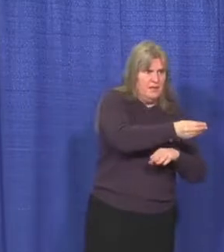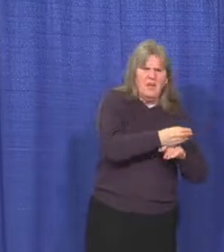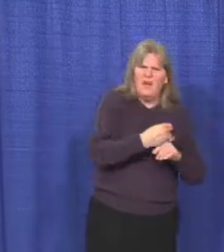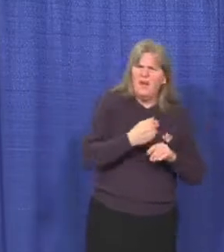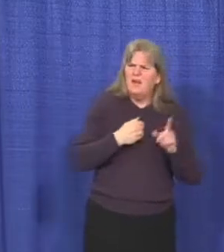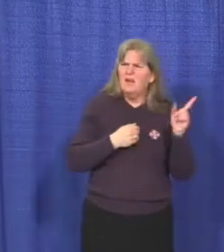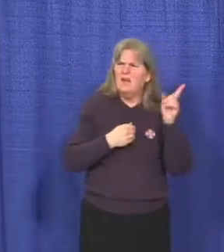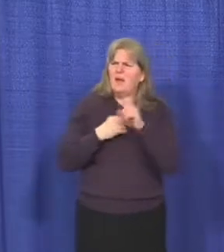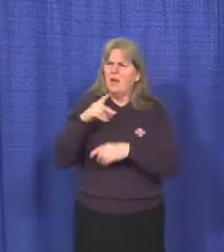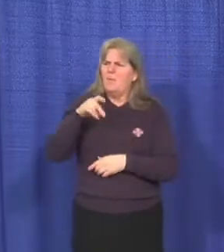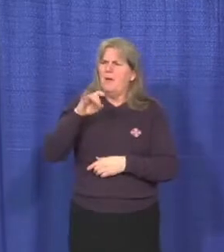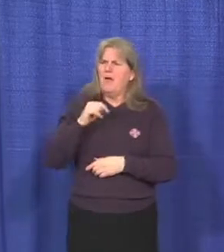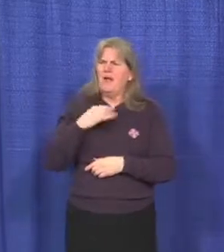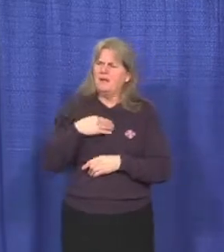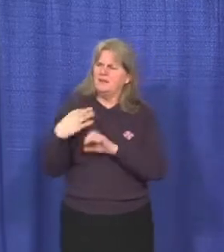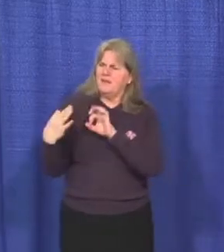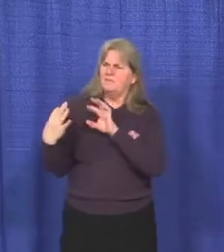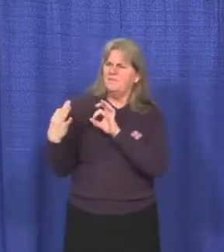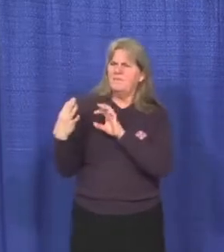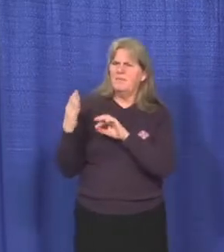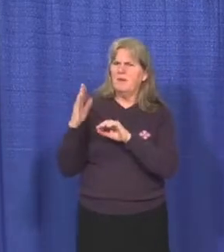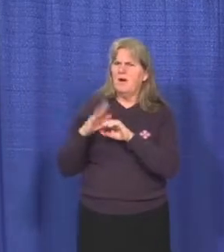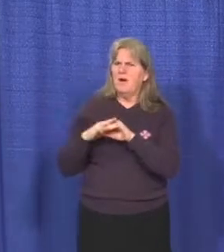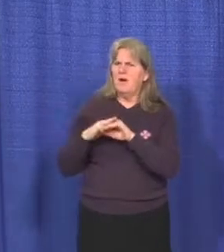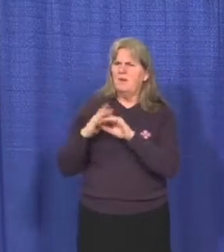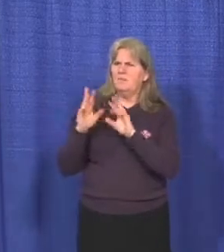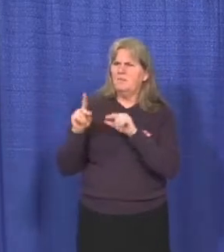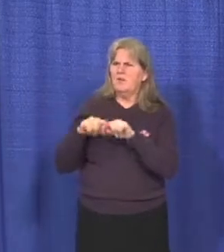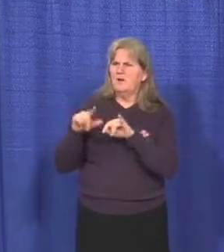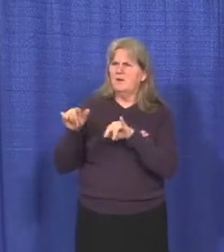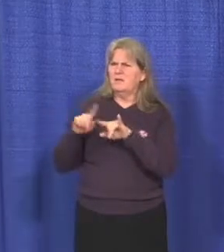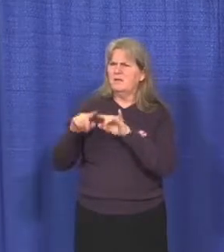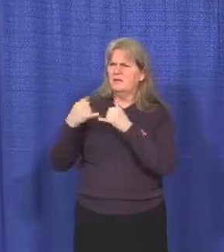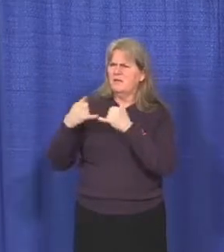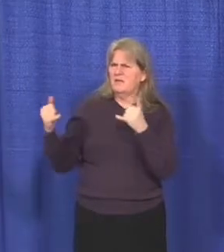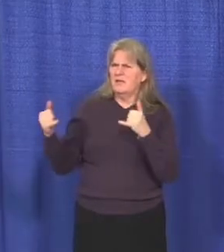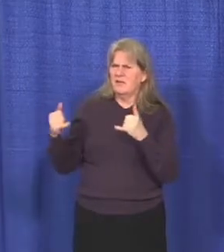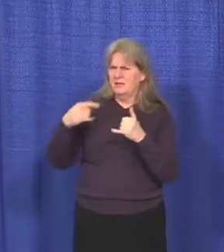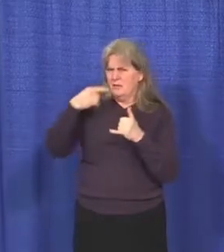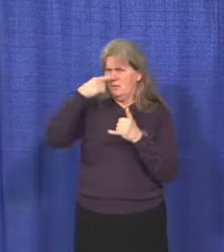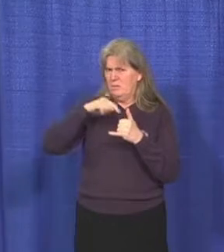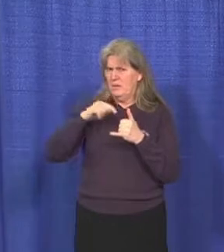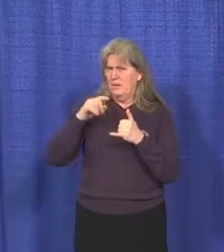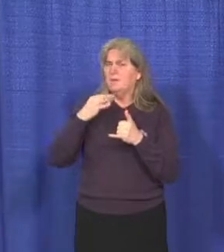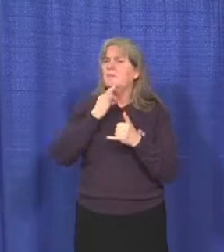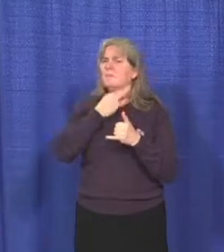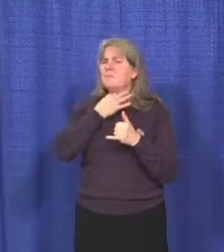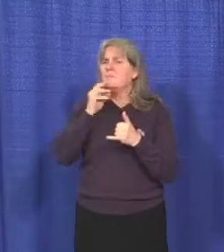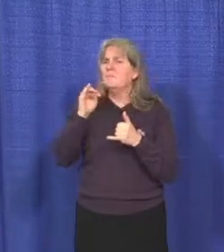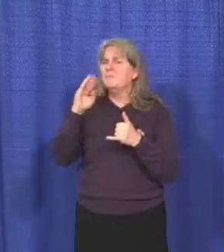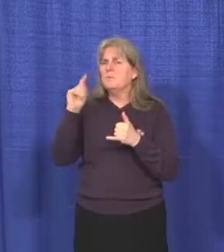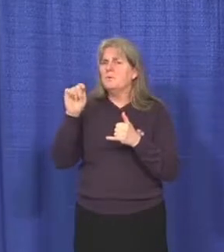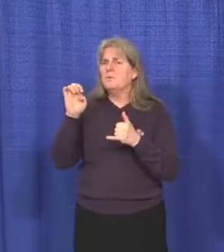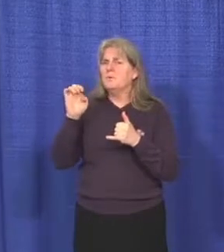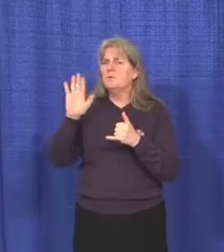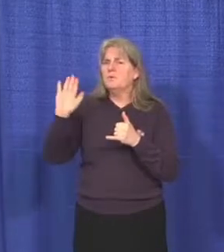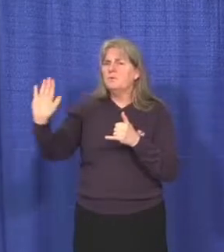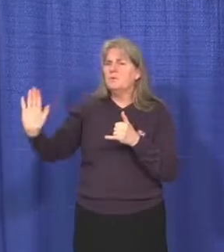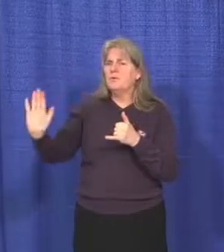We are getting some feedback from someone who was on a different line so if I can ask people to please me there lines.